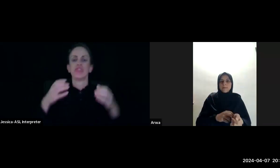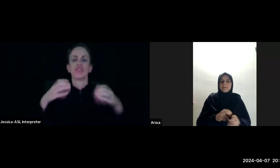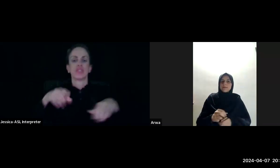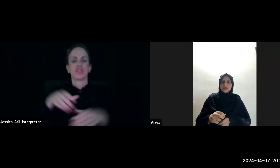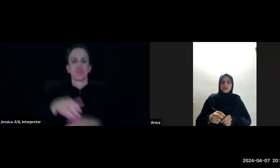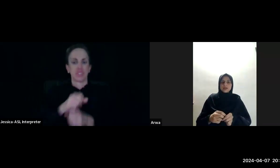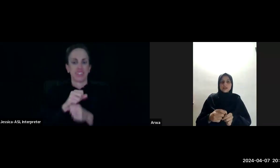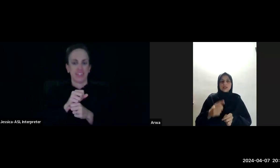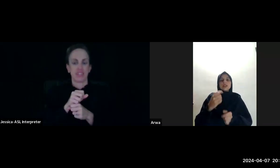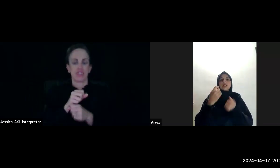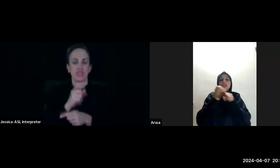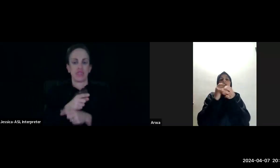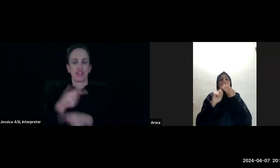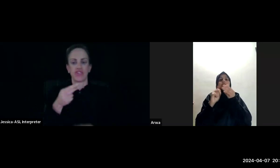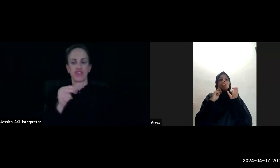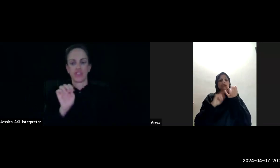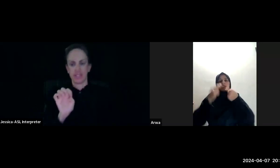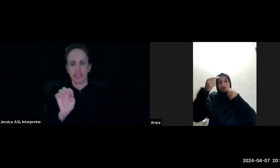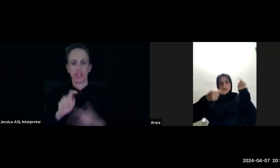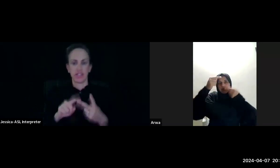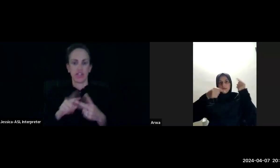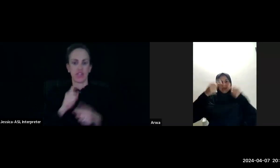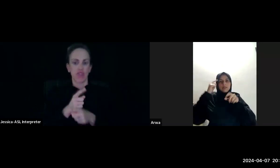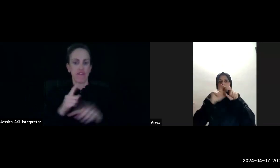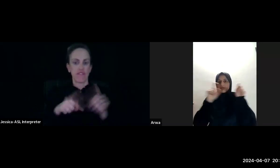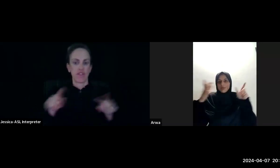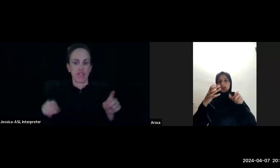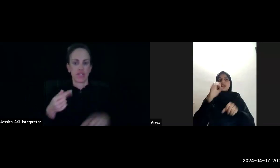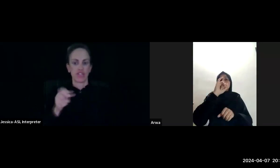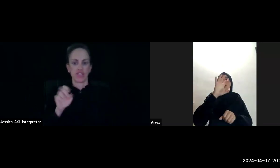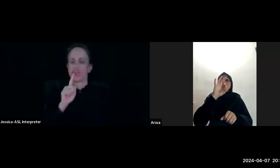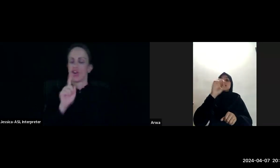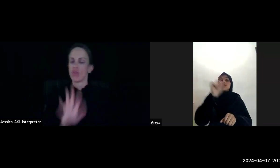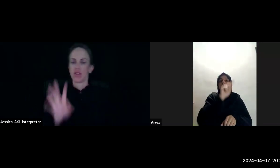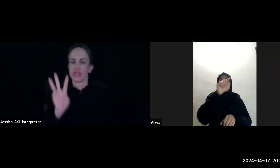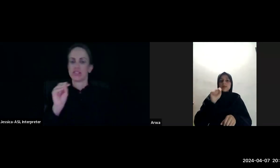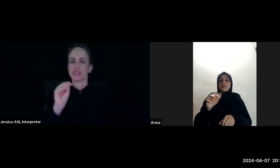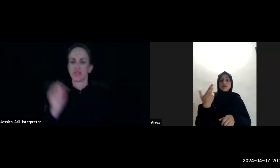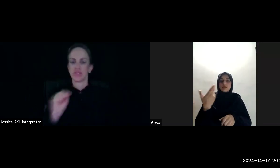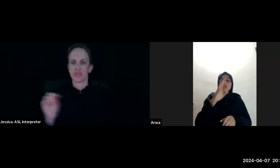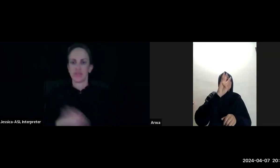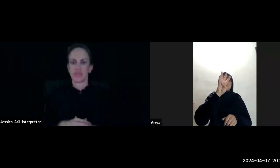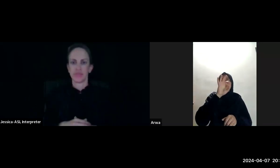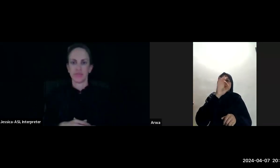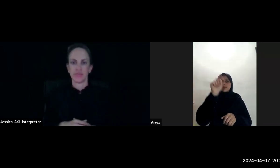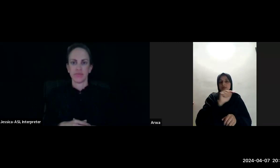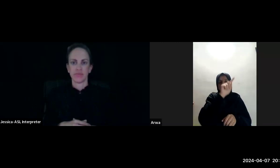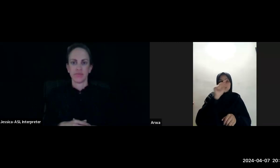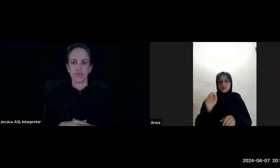the right variant will be around 60%. okay 40% of times you'll be back to square one and therefore